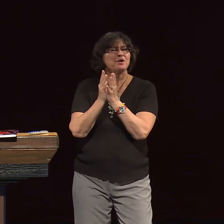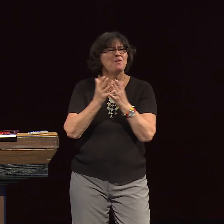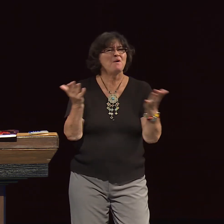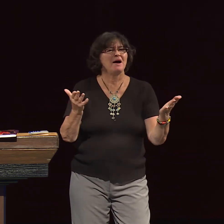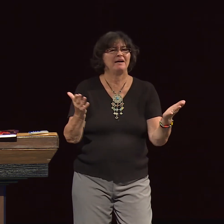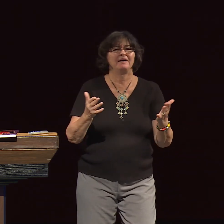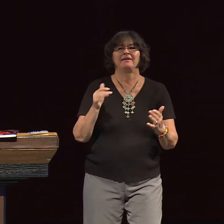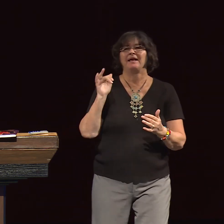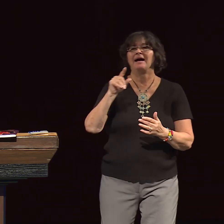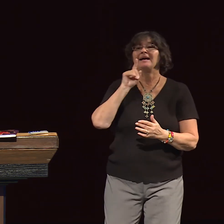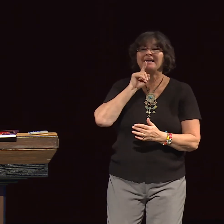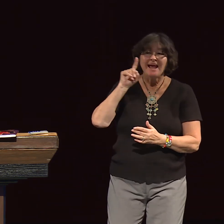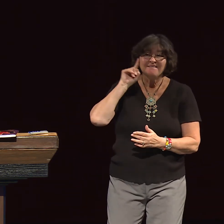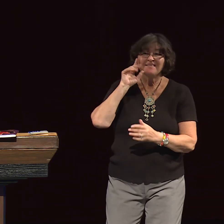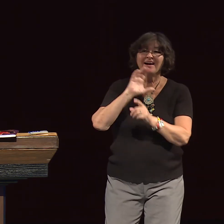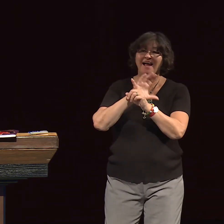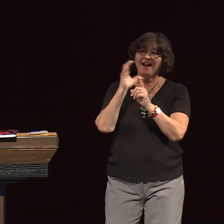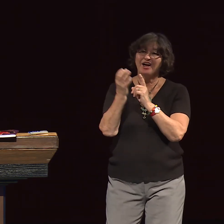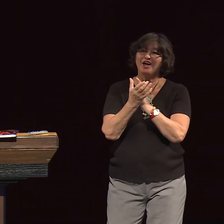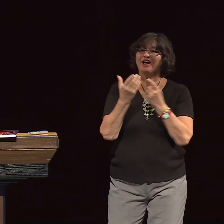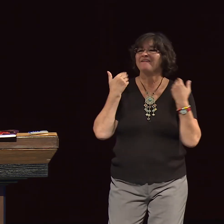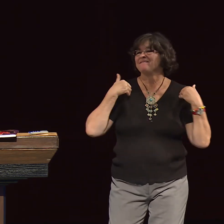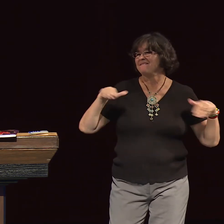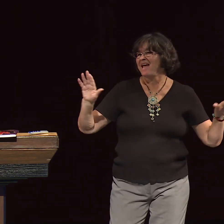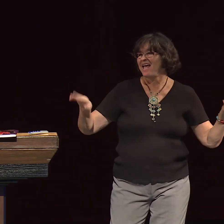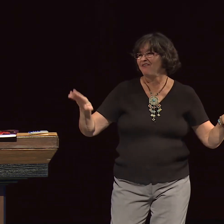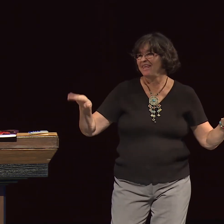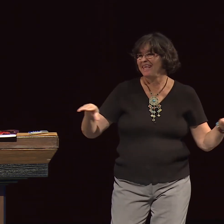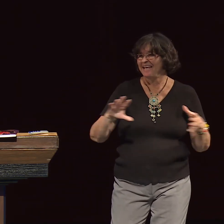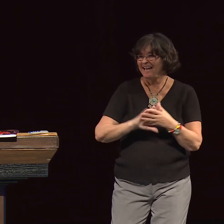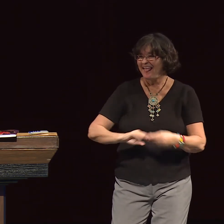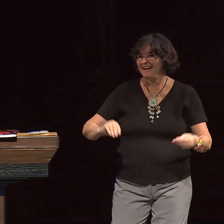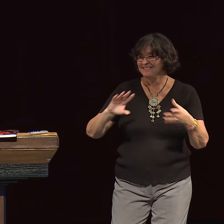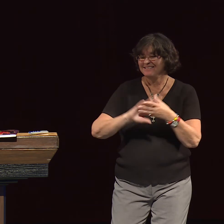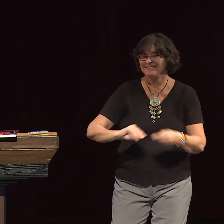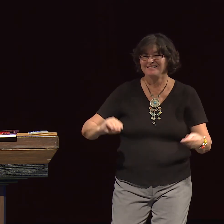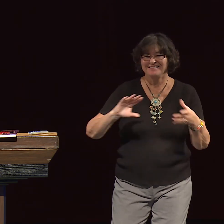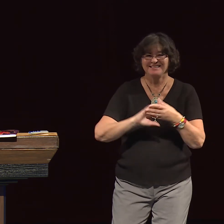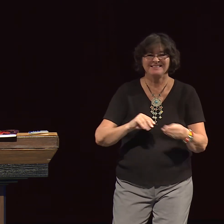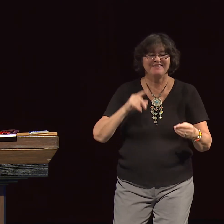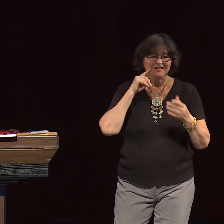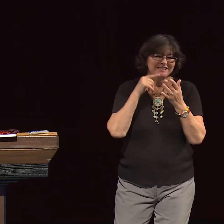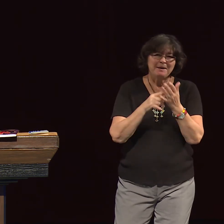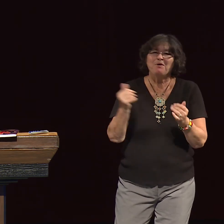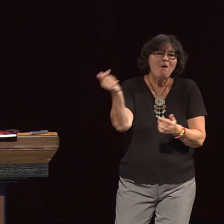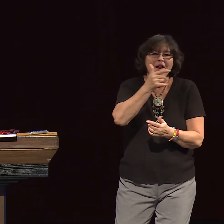And this book is called "Deaf Culture Fairy Tales."